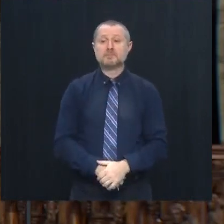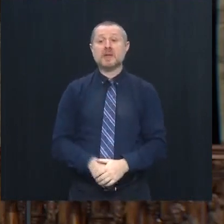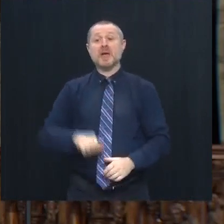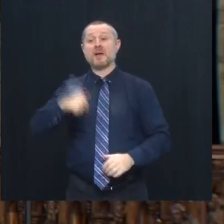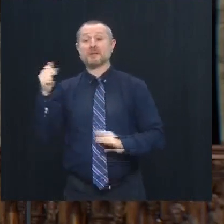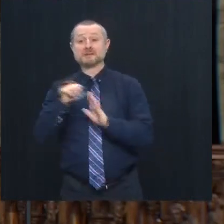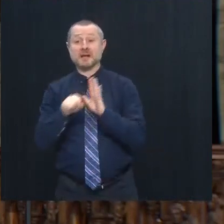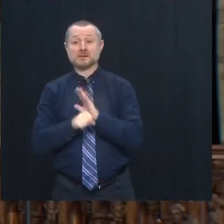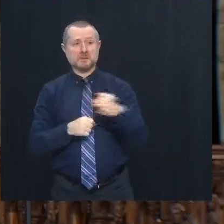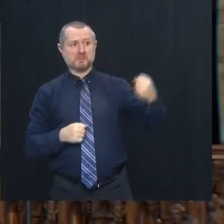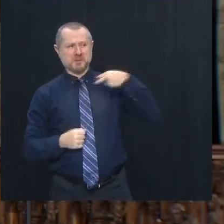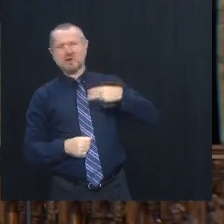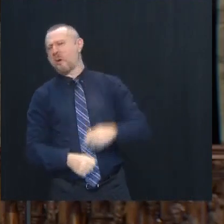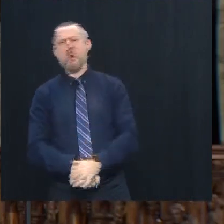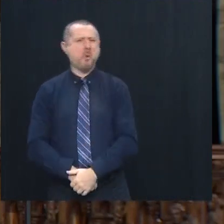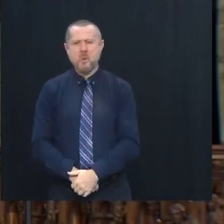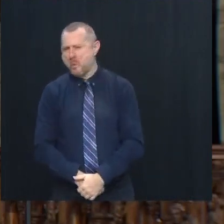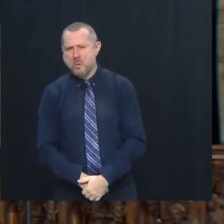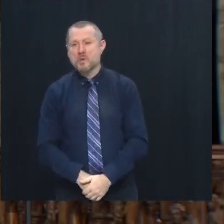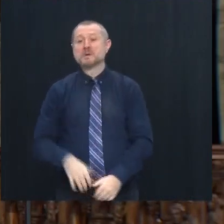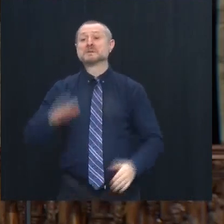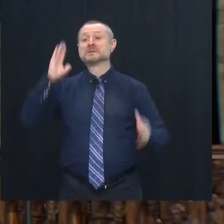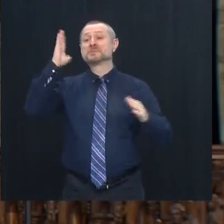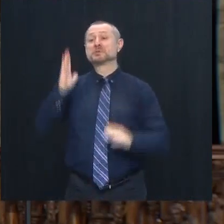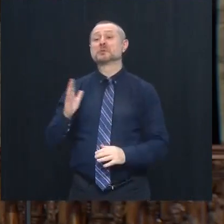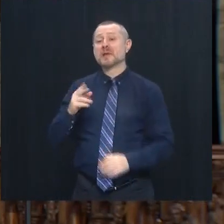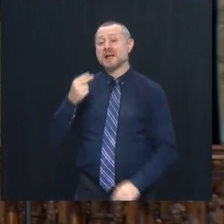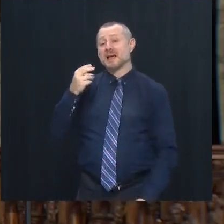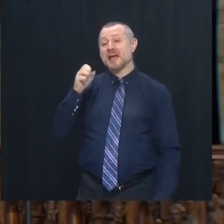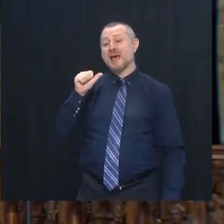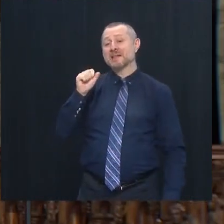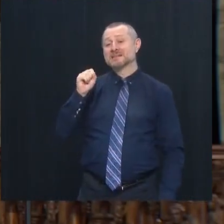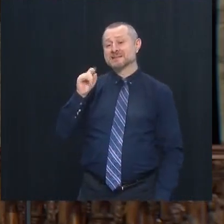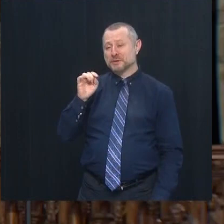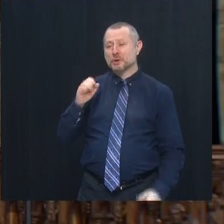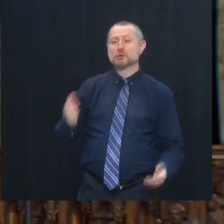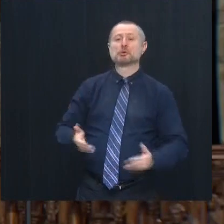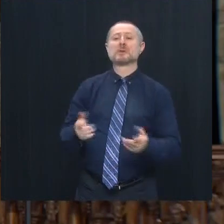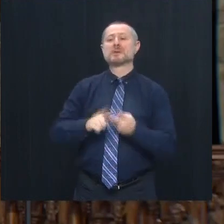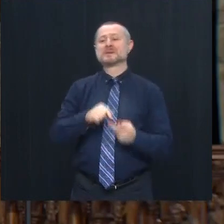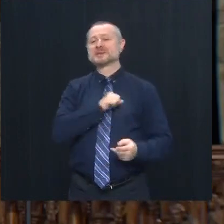ARMY TO VACCINATE ALL NEW YORKERS FAIRLY, EQUITABLEABLY,